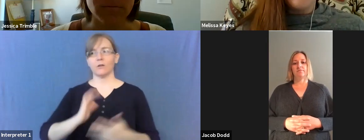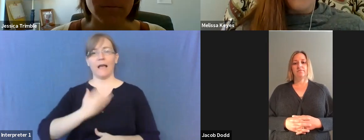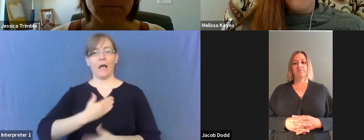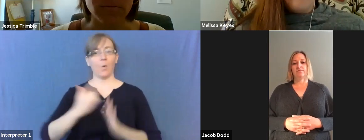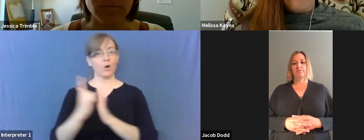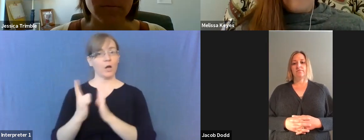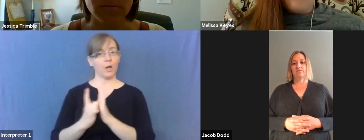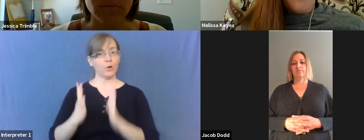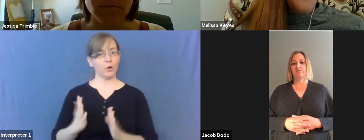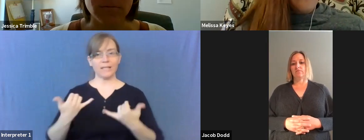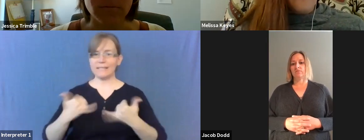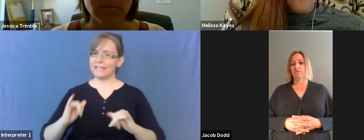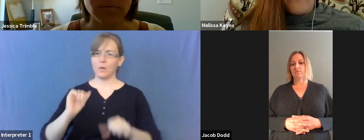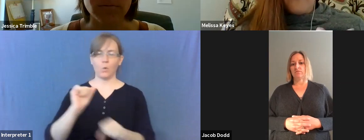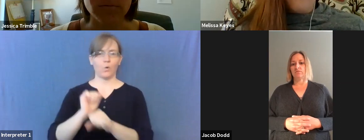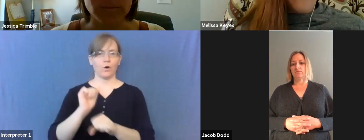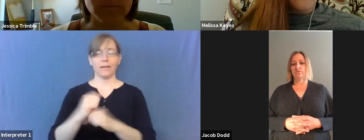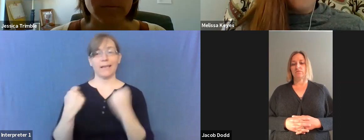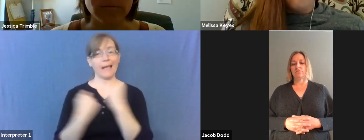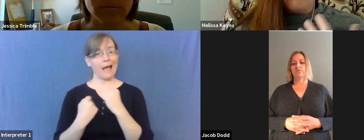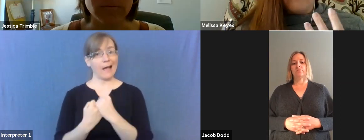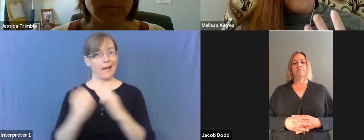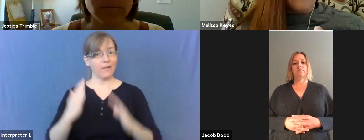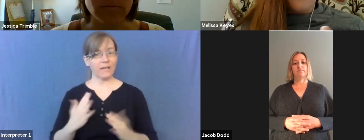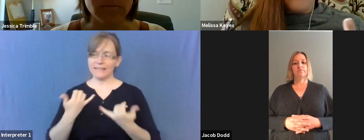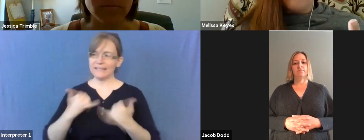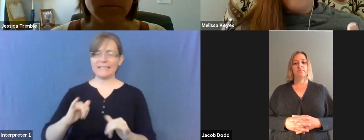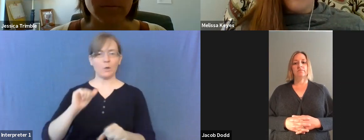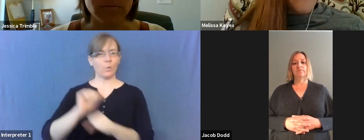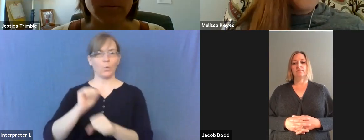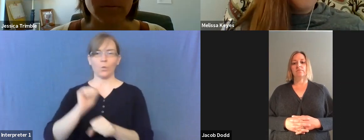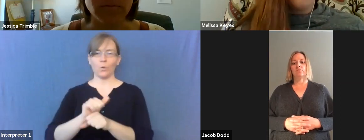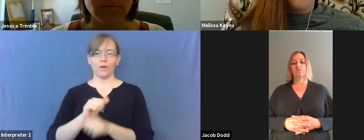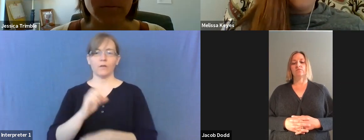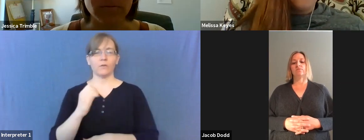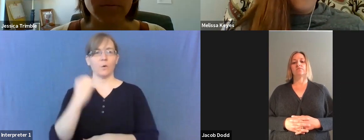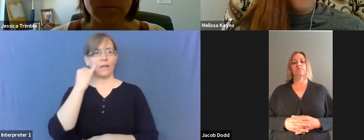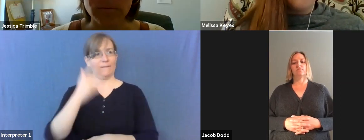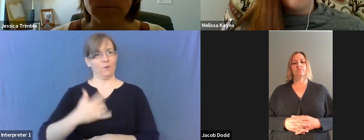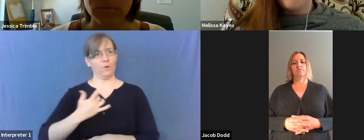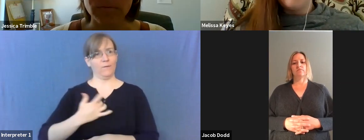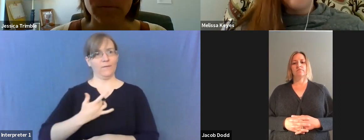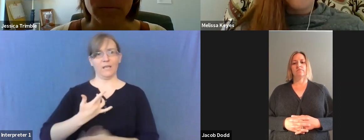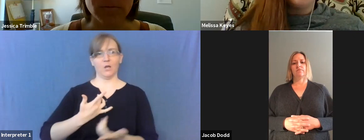So if you feel you know that your rights are being violated or that you're being discriminated against,